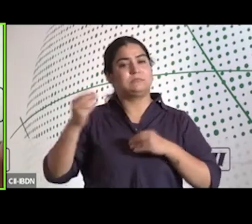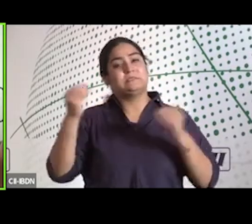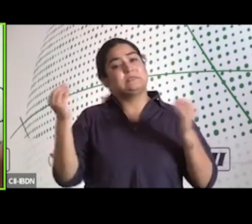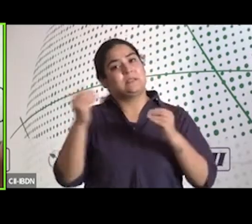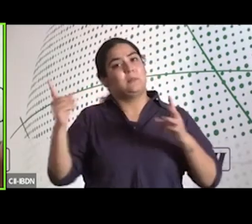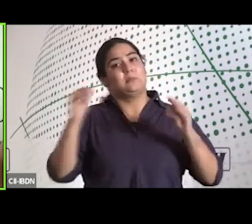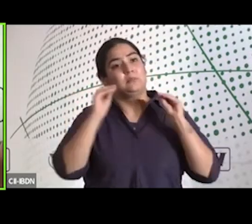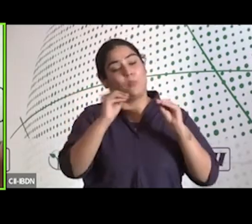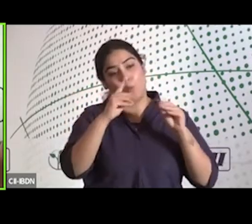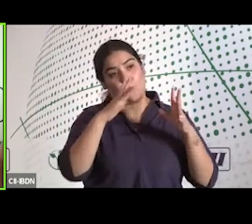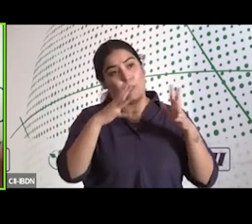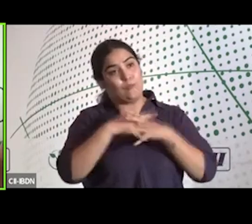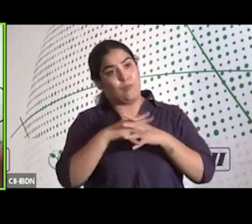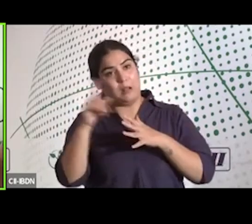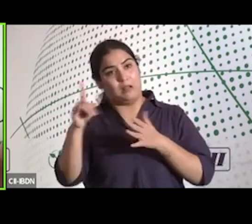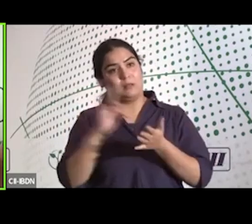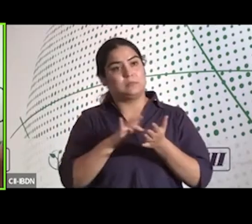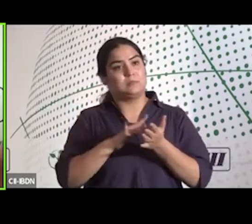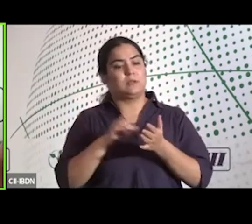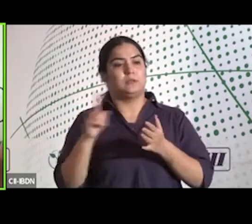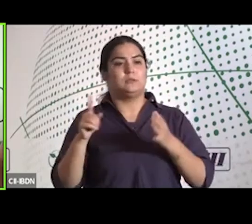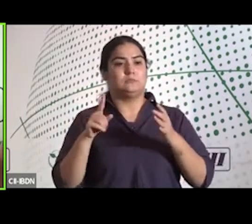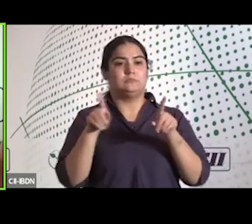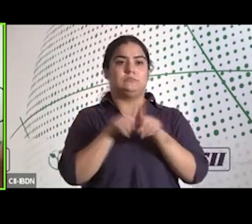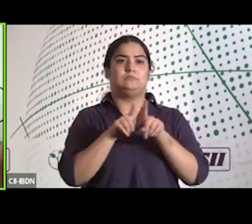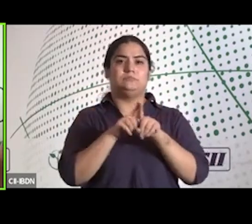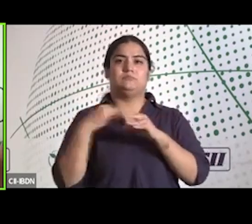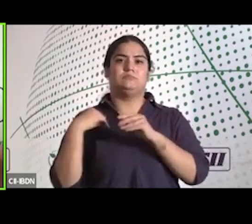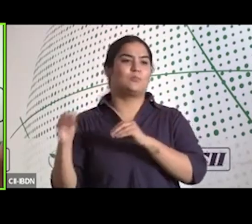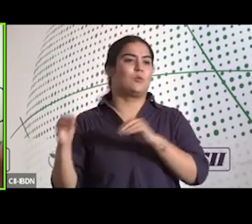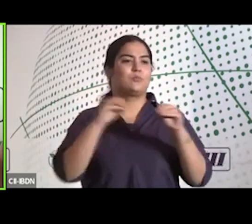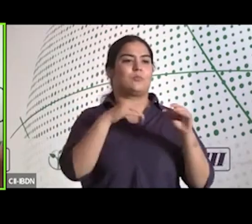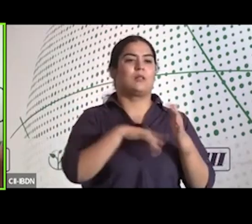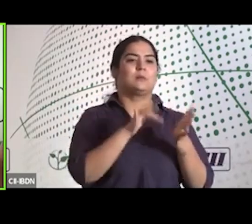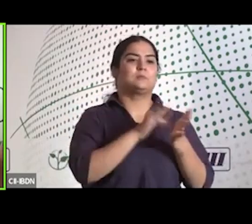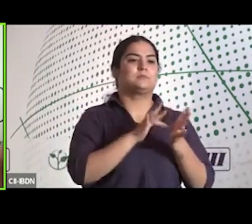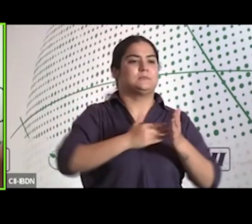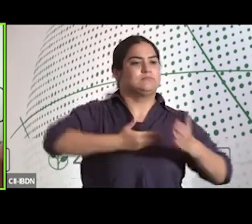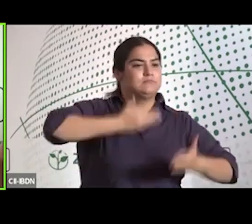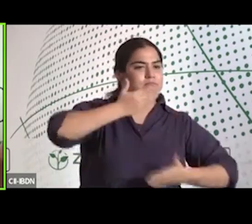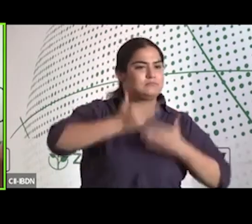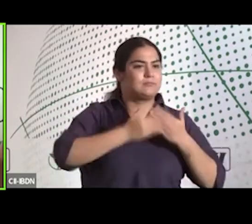women in to in the beauty pilot trade